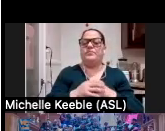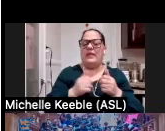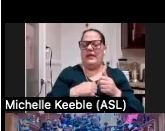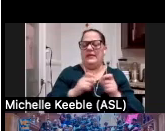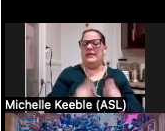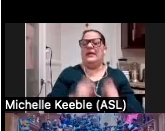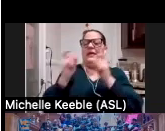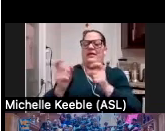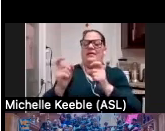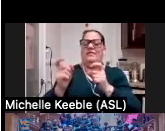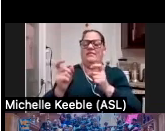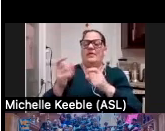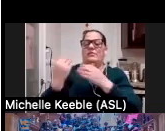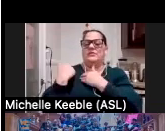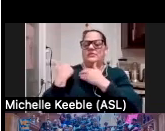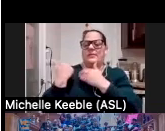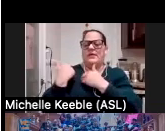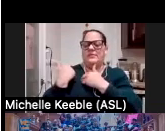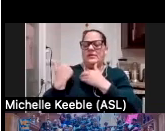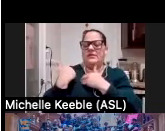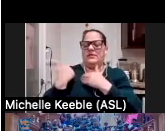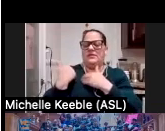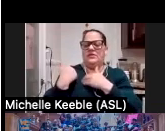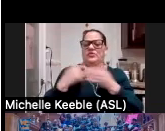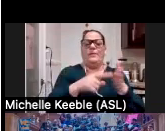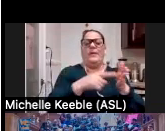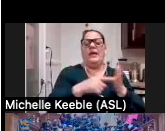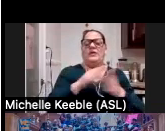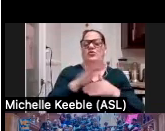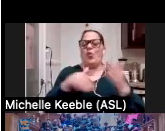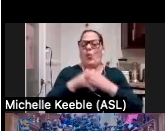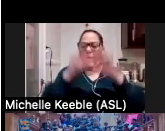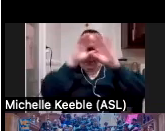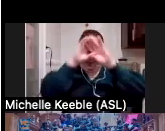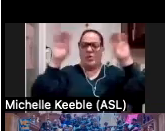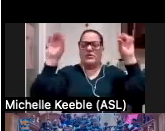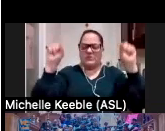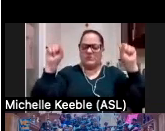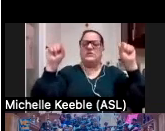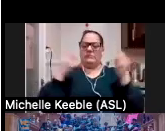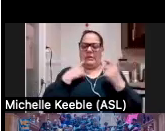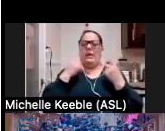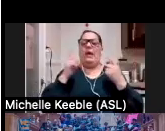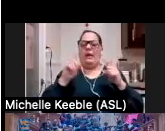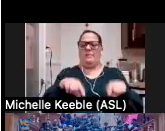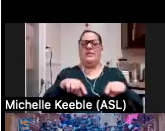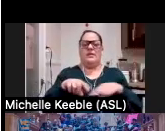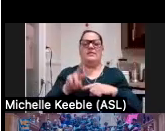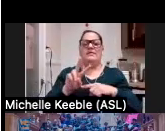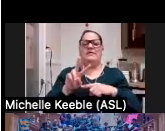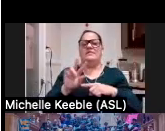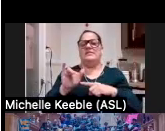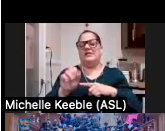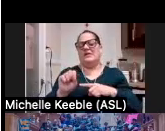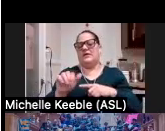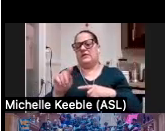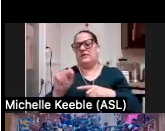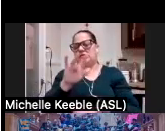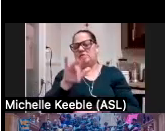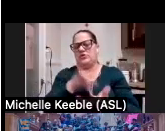obligation to repay that debt to every president who succeeded him at the Viscardi Center. Um I'm